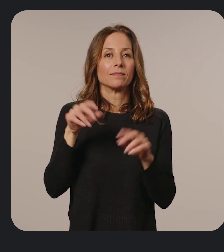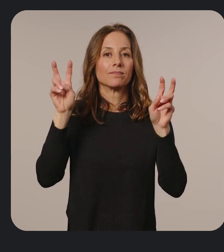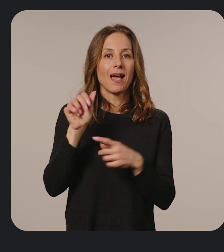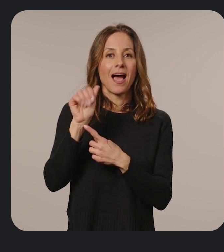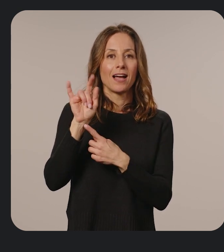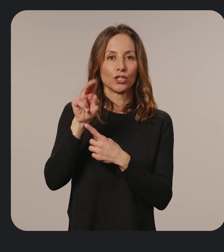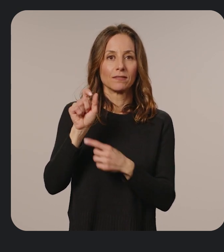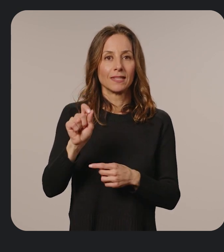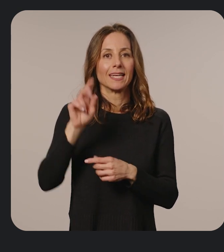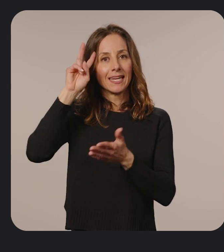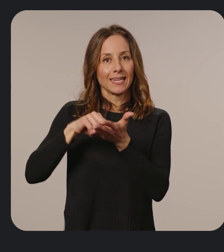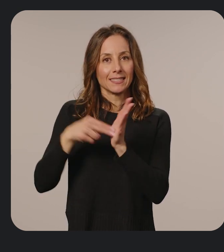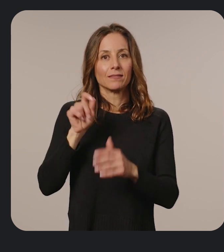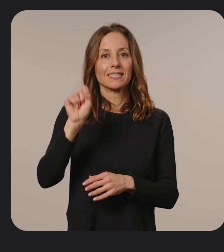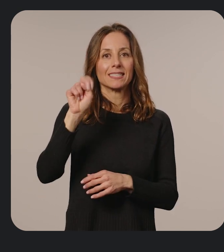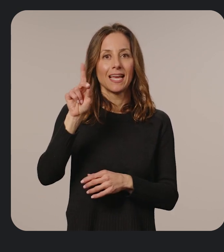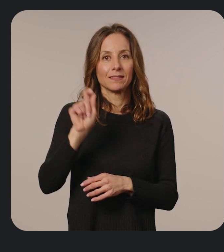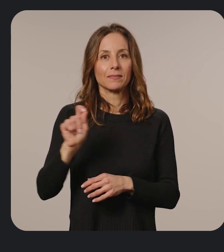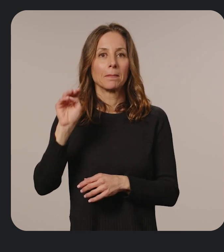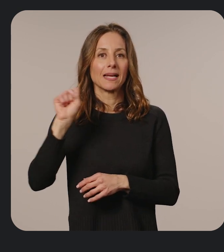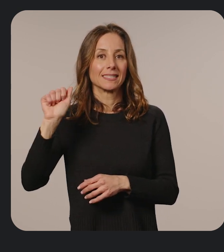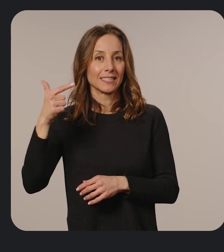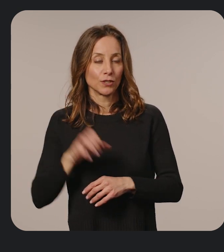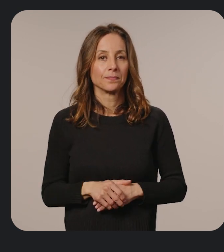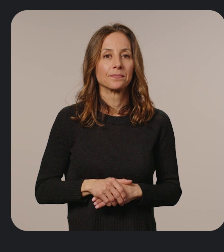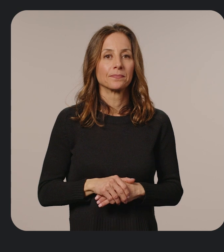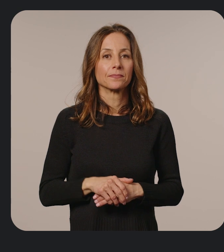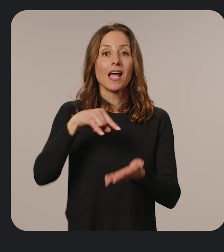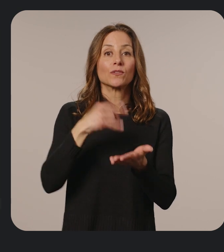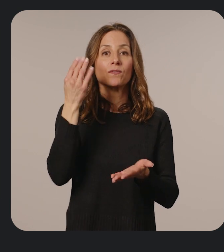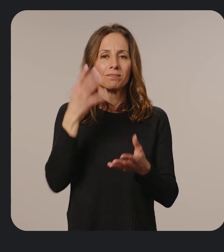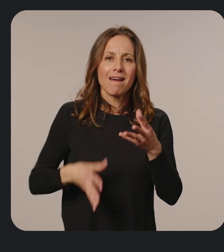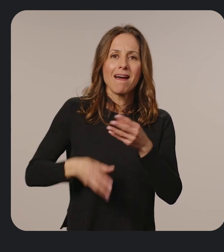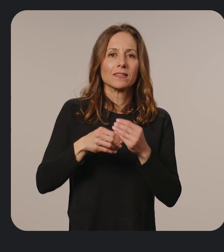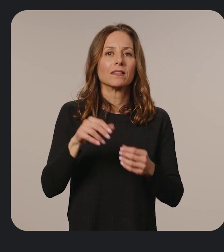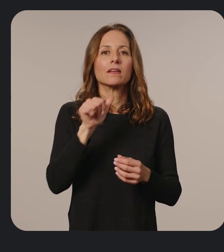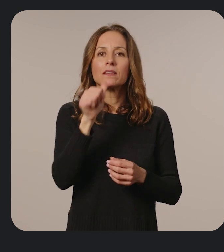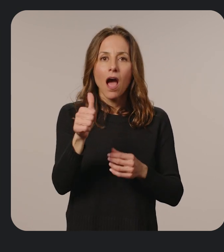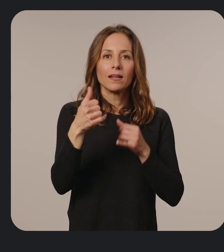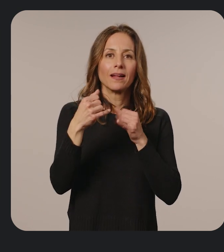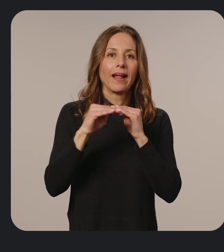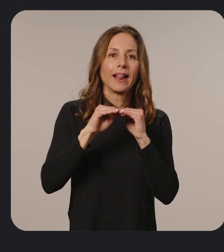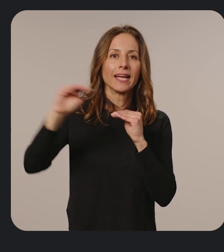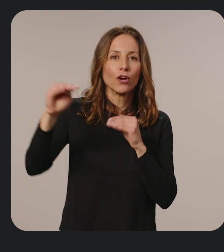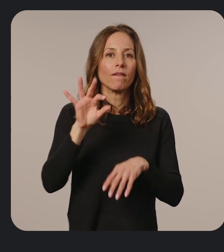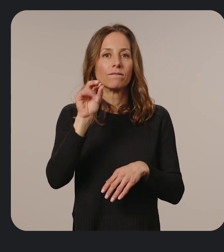corresponding capability, actions.intent.SEND_MESSAGE. Android 14 adds non-linear font scaling up